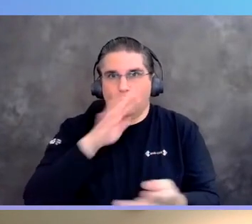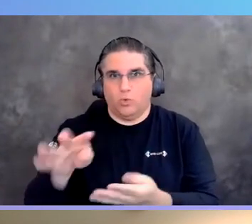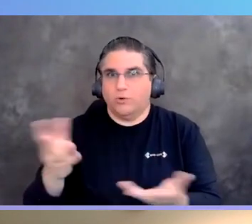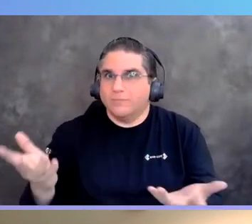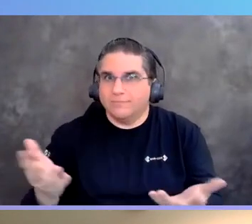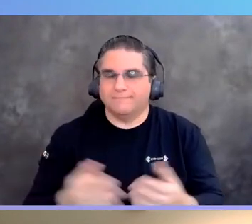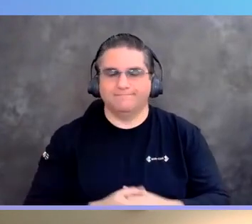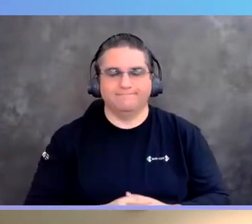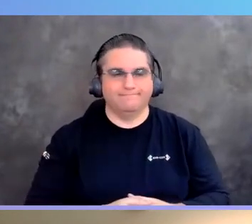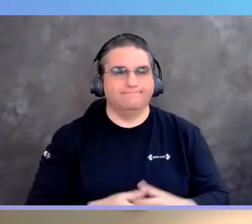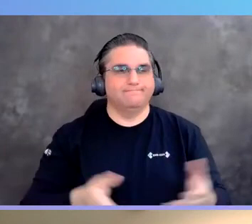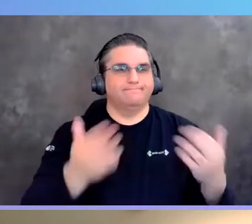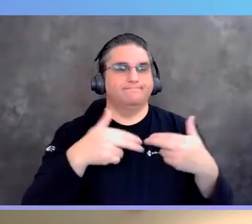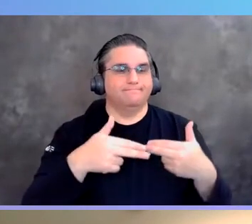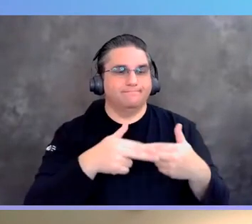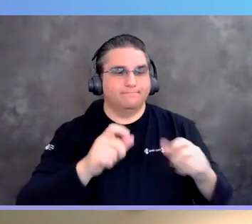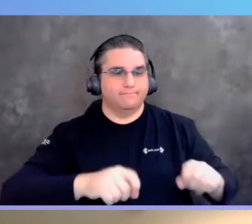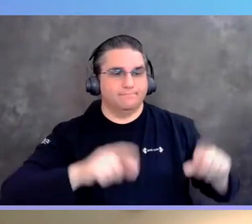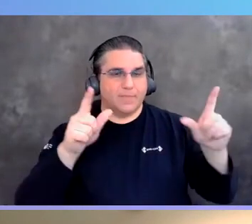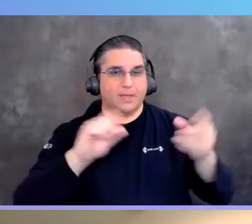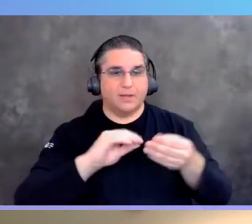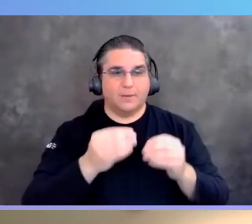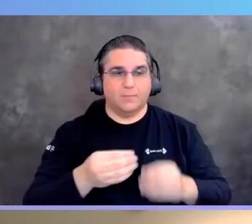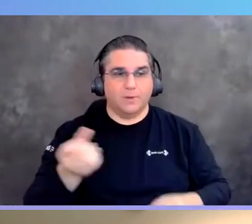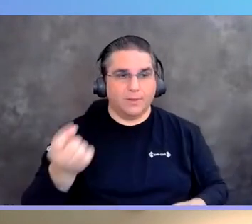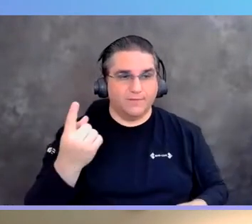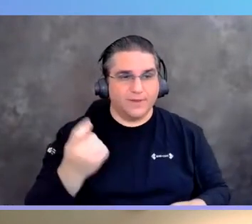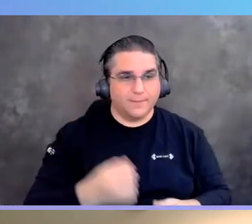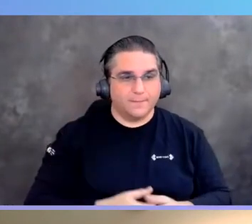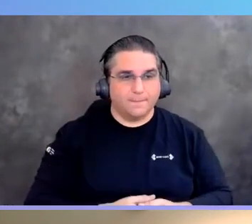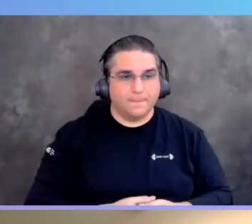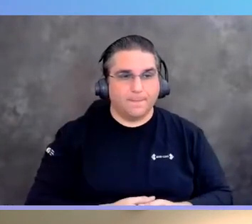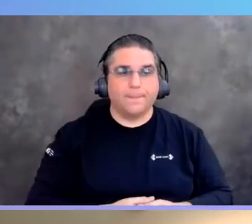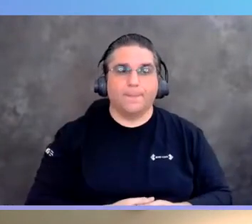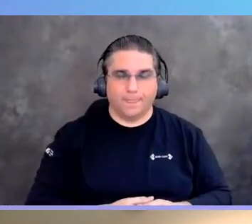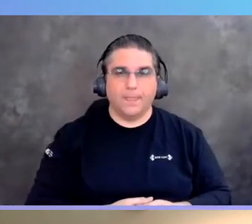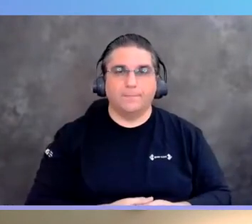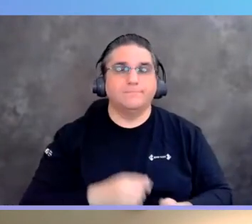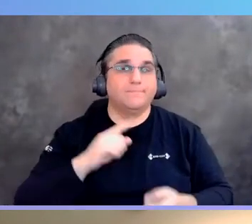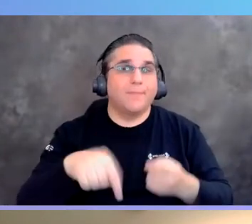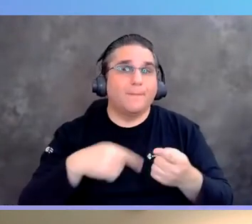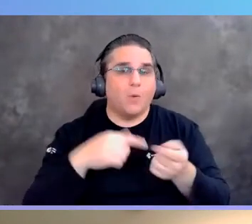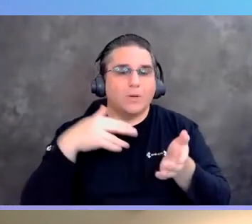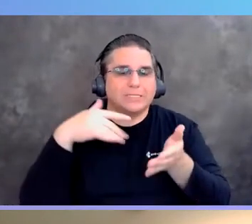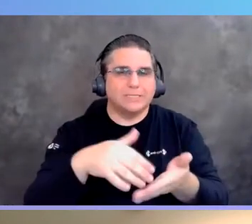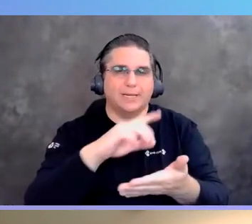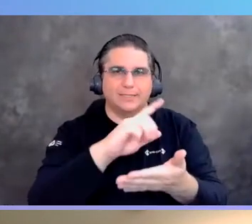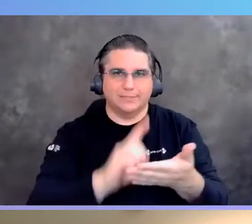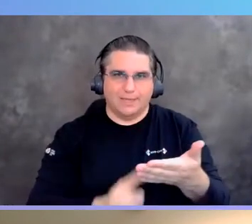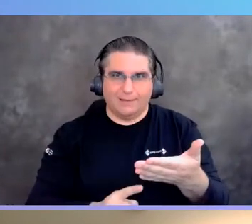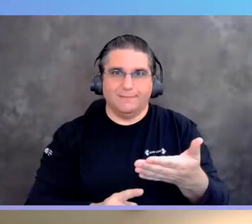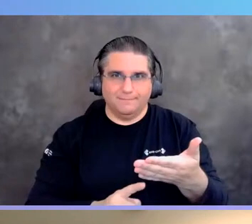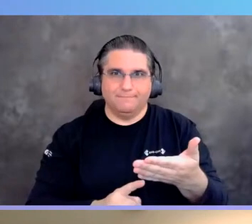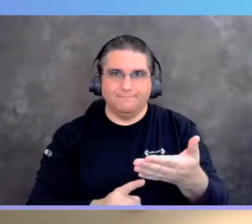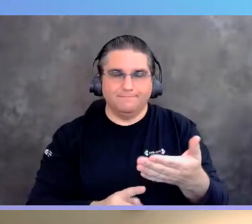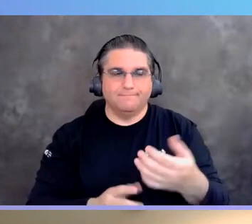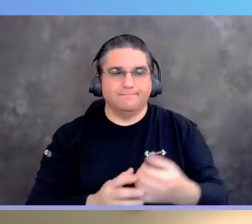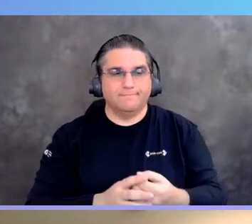slide relates to the study design. Um uh, in stage one,